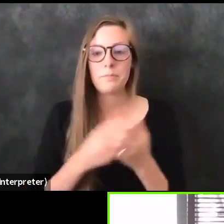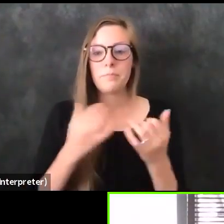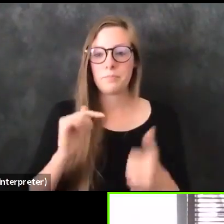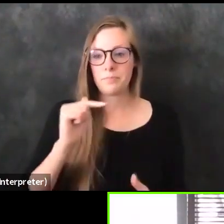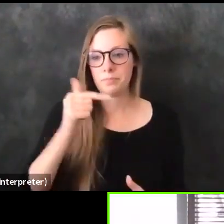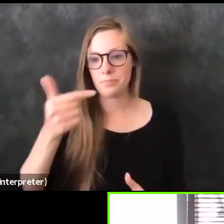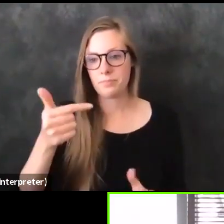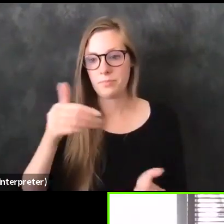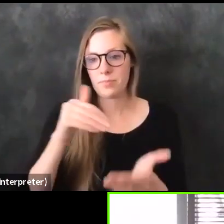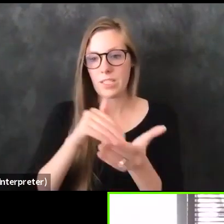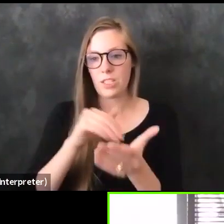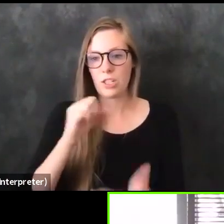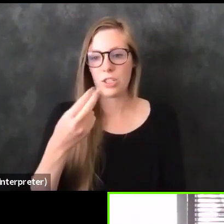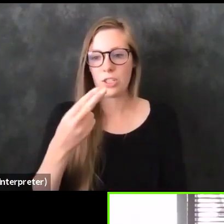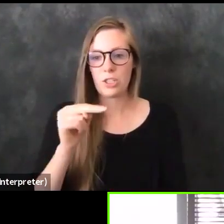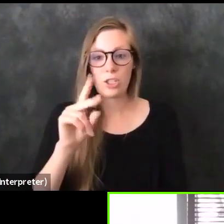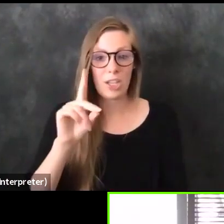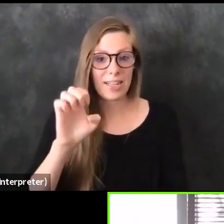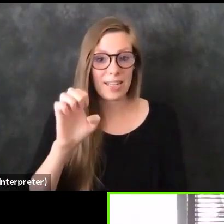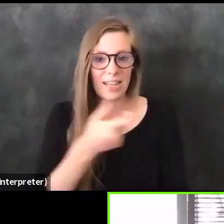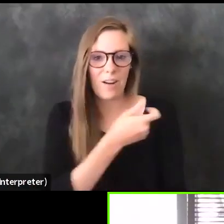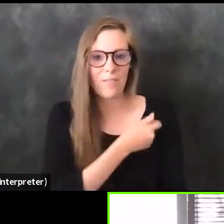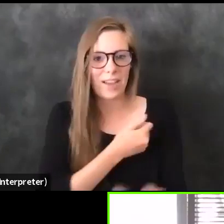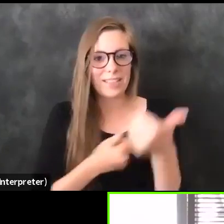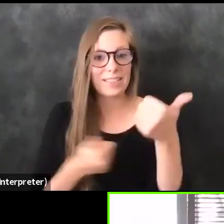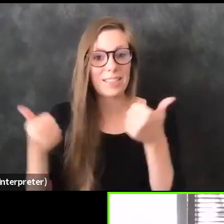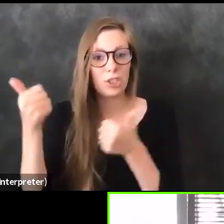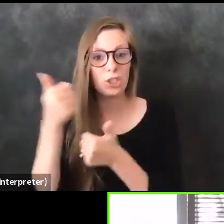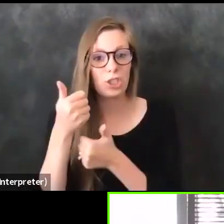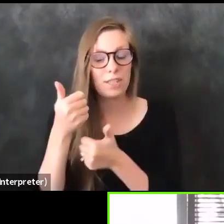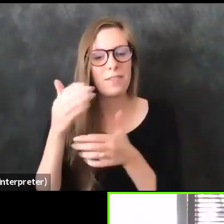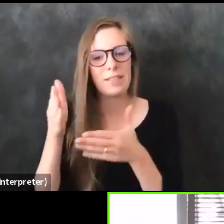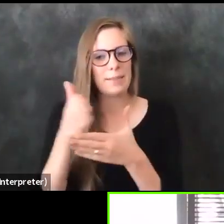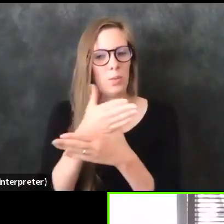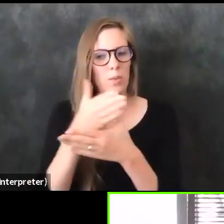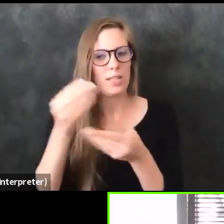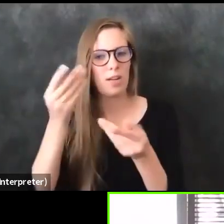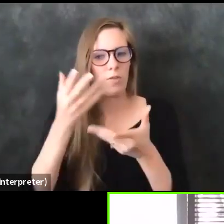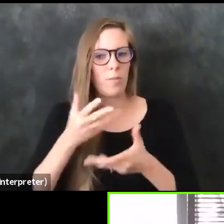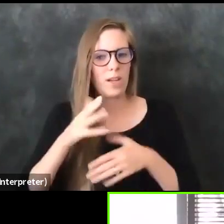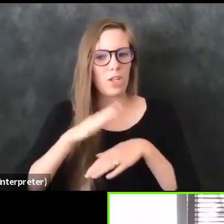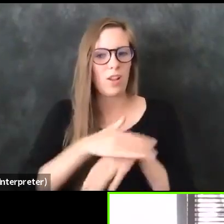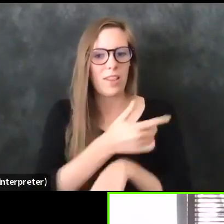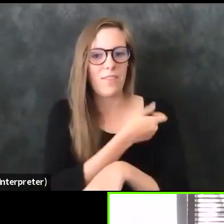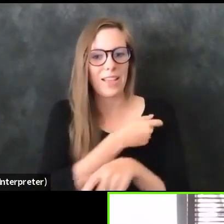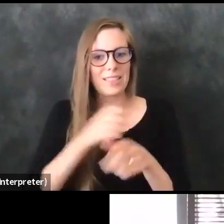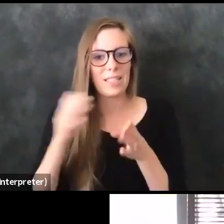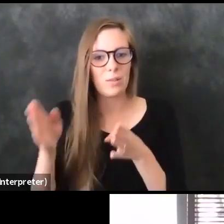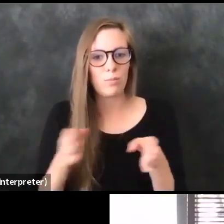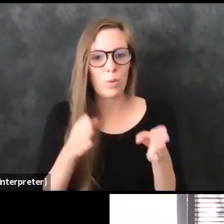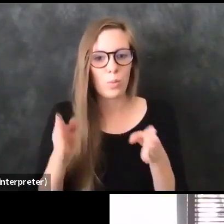Urmila, sending our vaccine chief to share an update on the vaccination campaign. Thank you, doctora Mase.